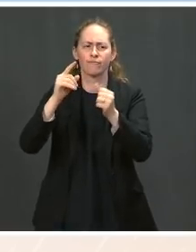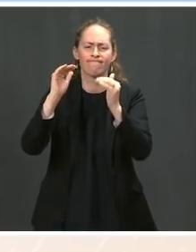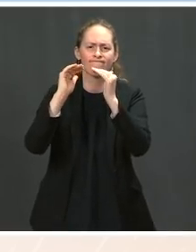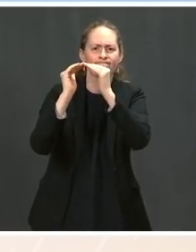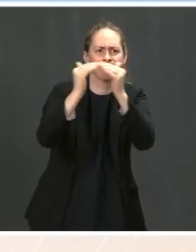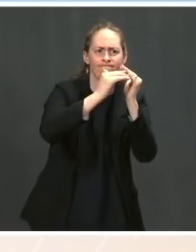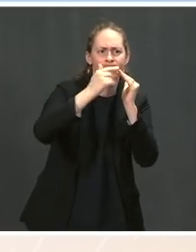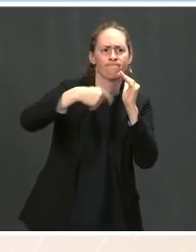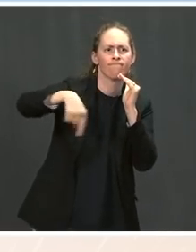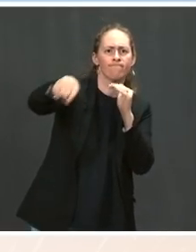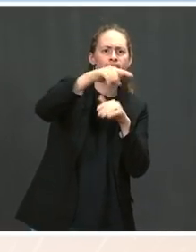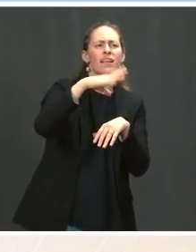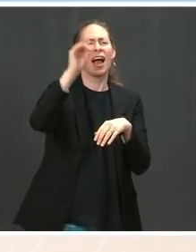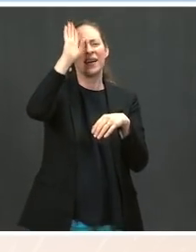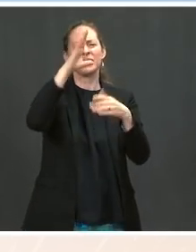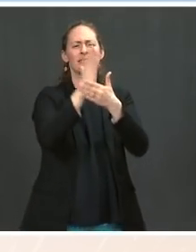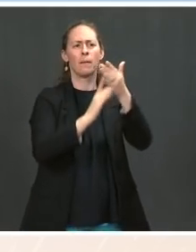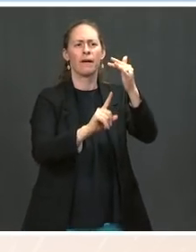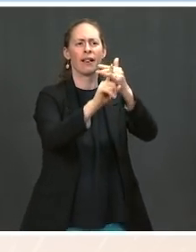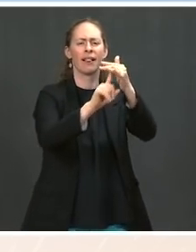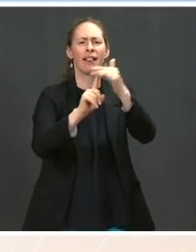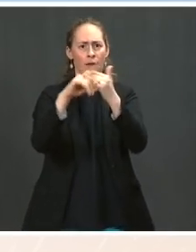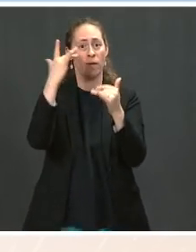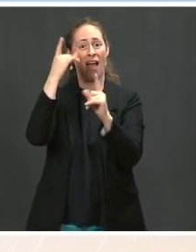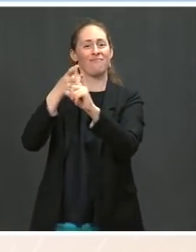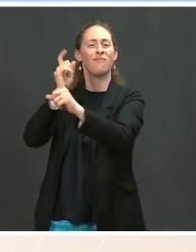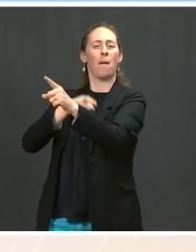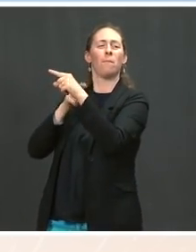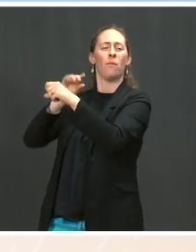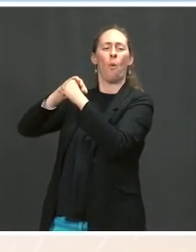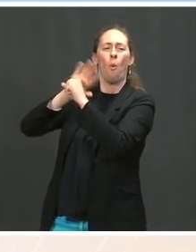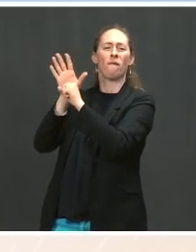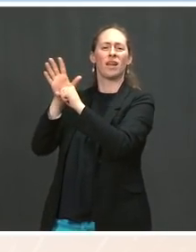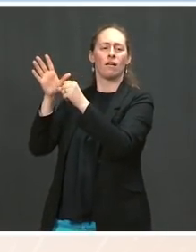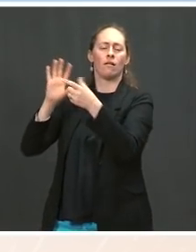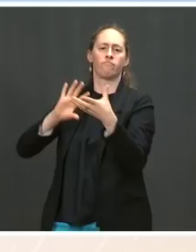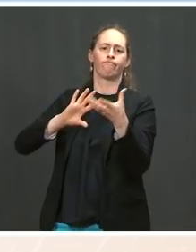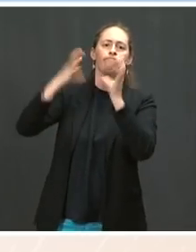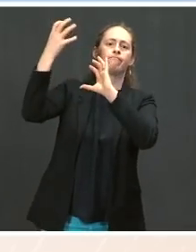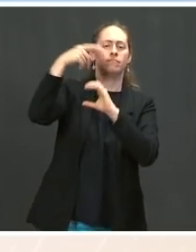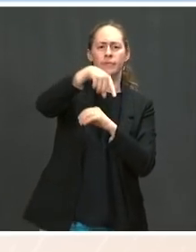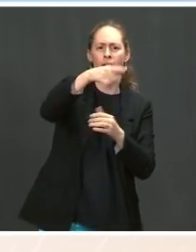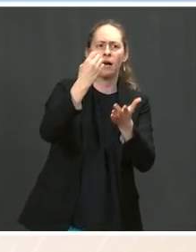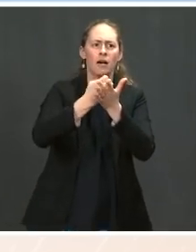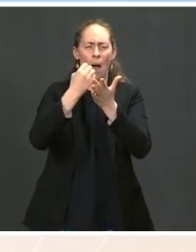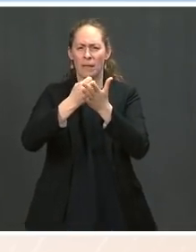brought on by the COVID-19 pandemic. Jacob will also serve as the -- will serve as the lead administrator